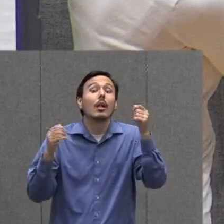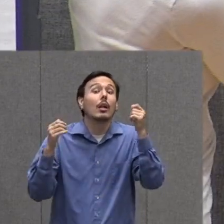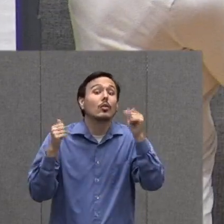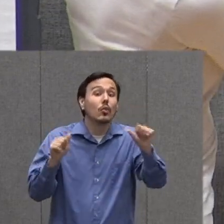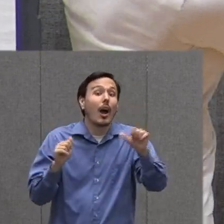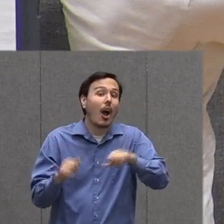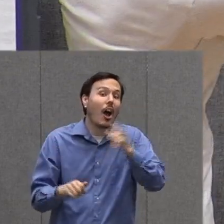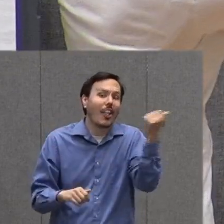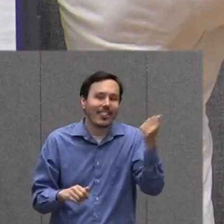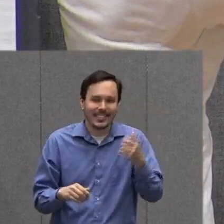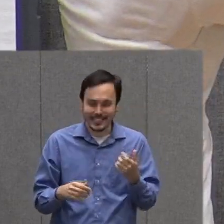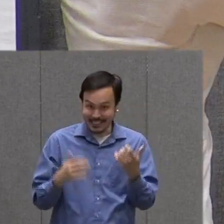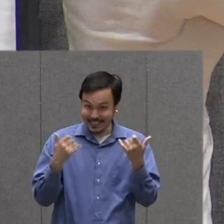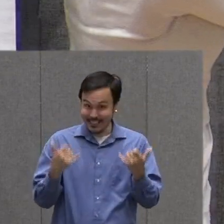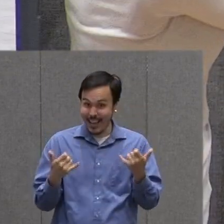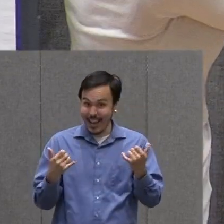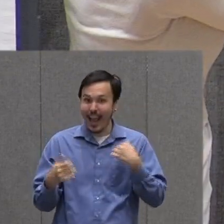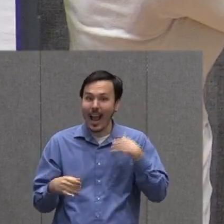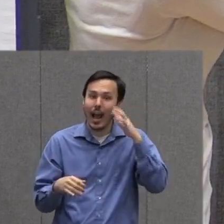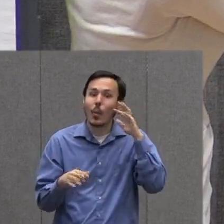This time, I'm going to pick eager and kind.